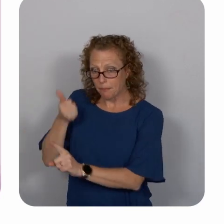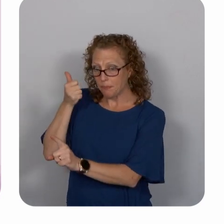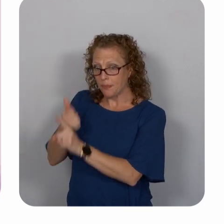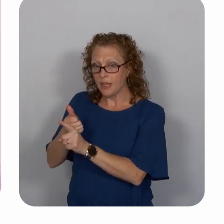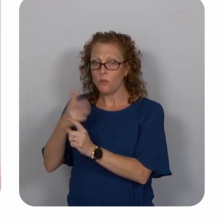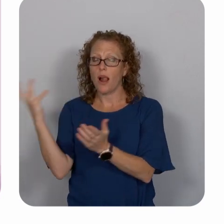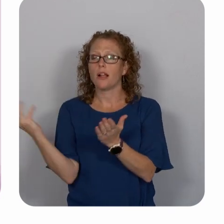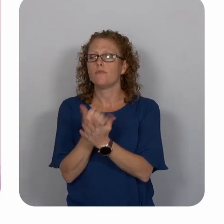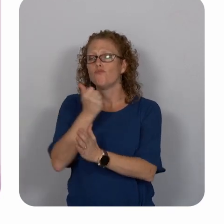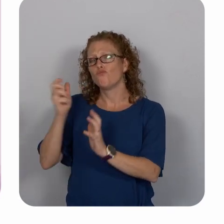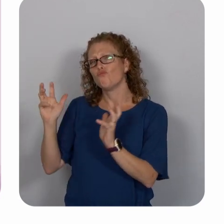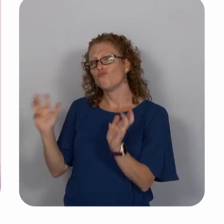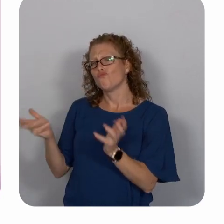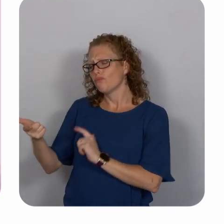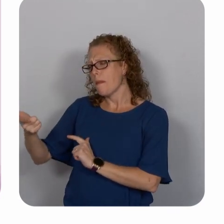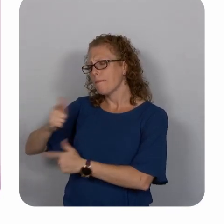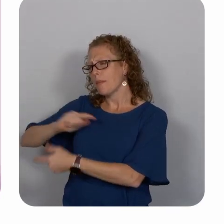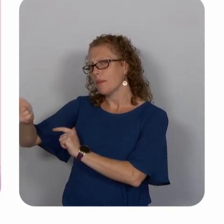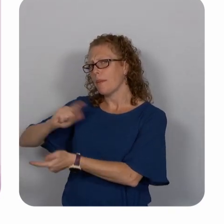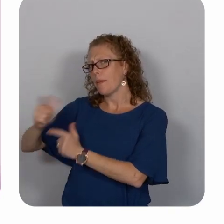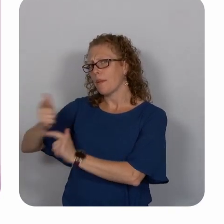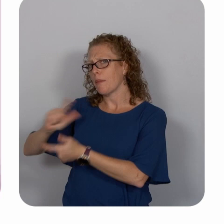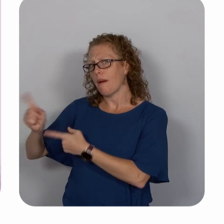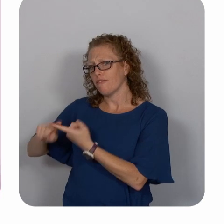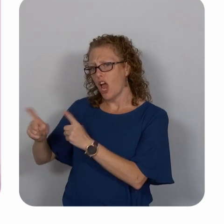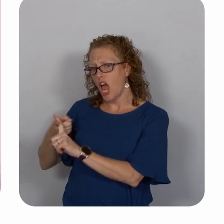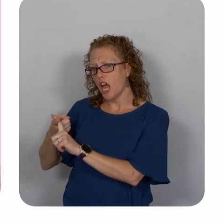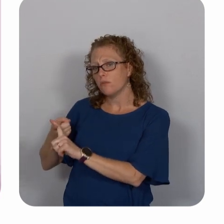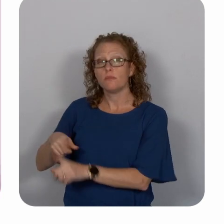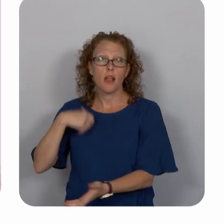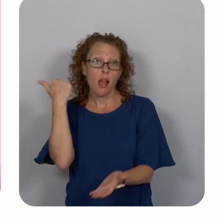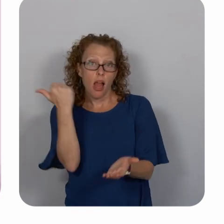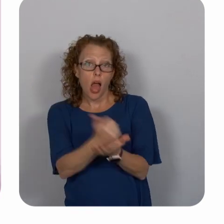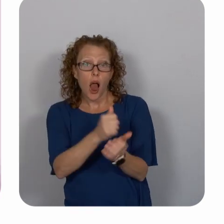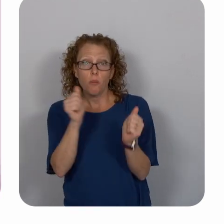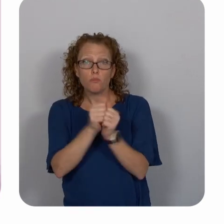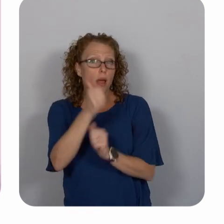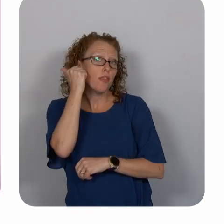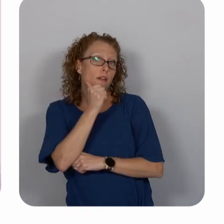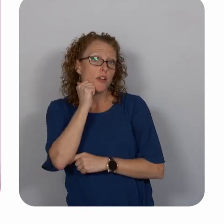assisting you with many daily tasks and is equipped with powerful plugins.